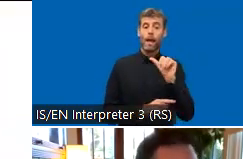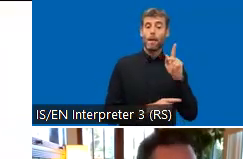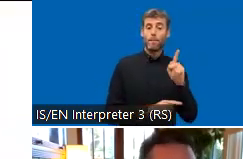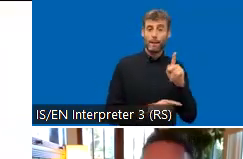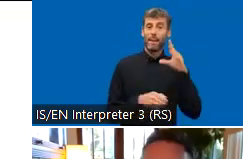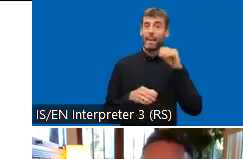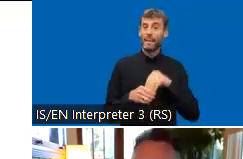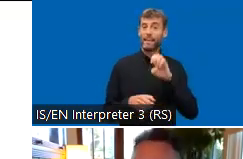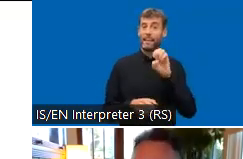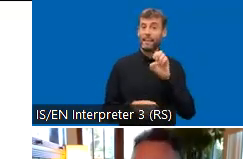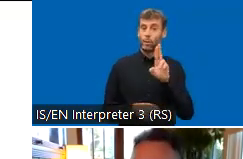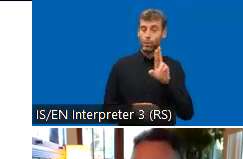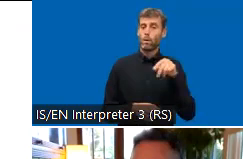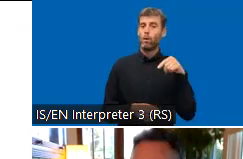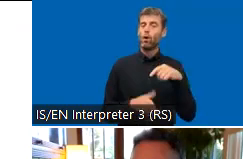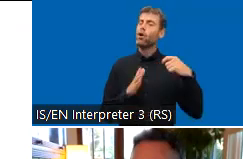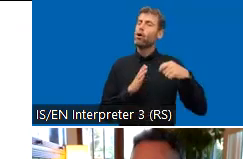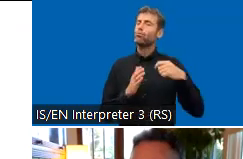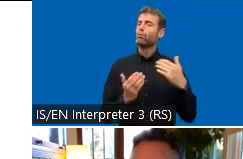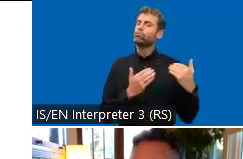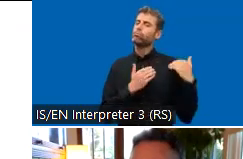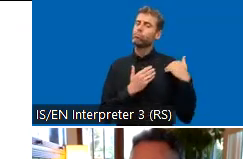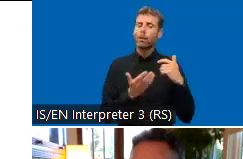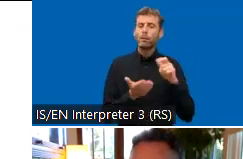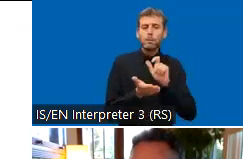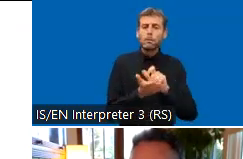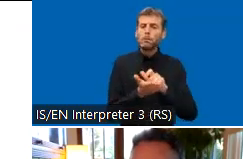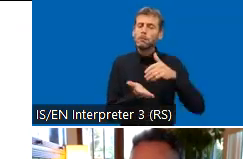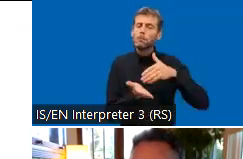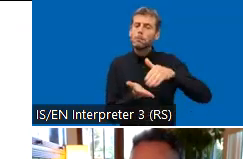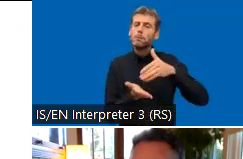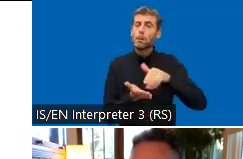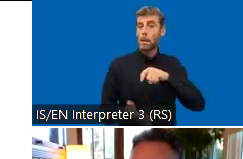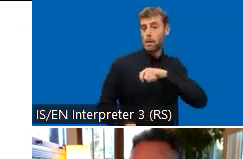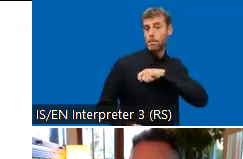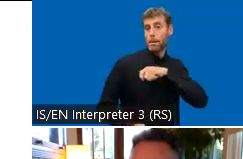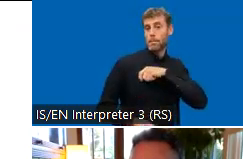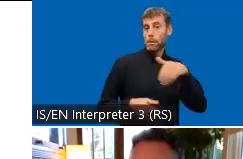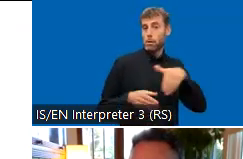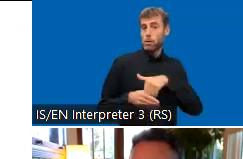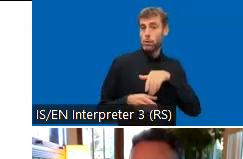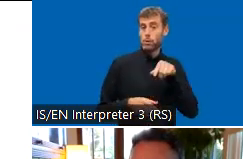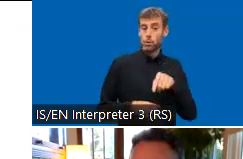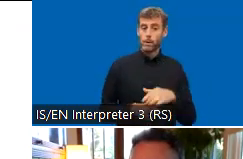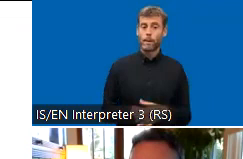As you mentioned, Christopher, I'm responsible for the support team and expanding the IAAP EU initiative.